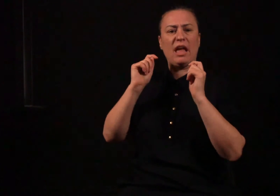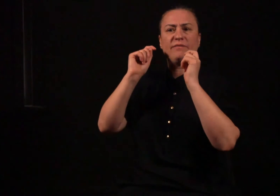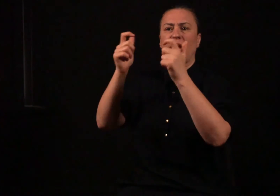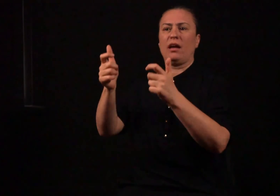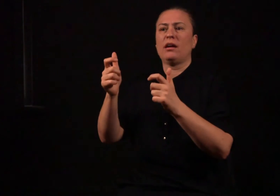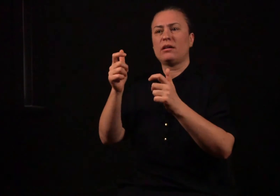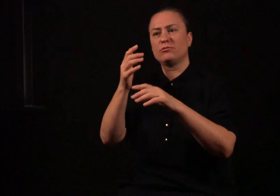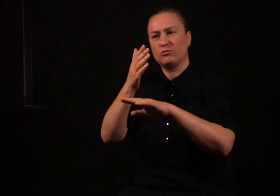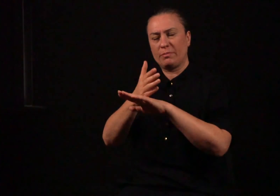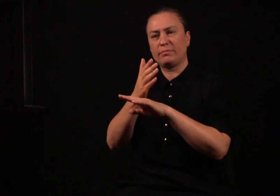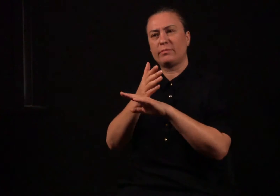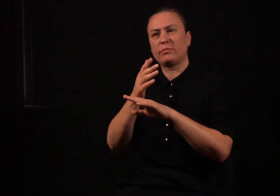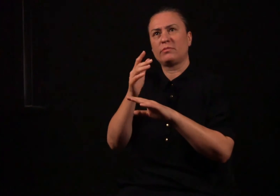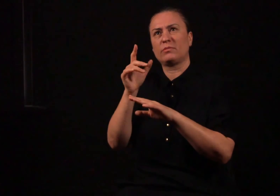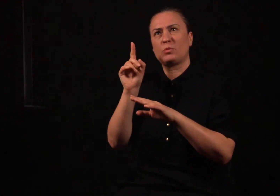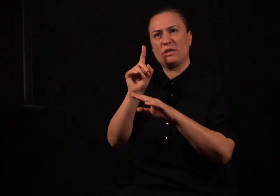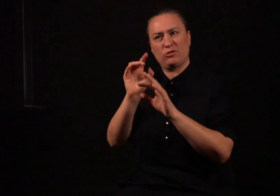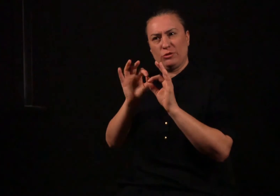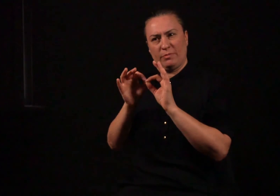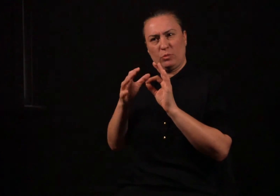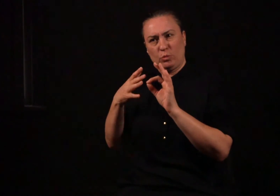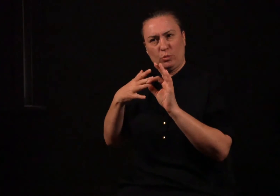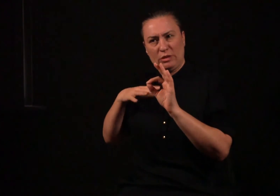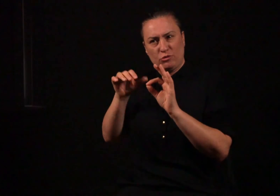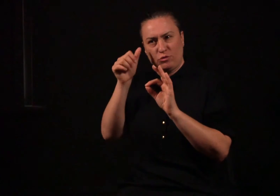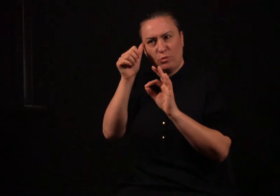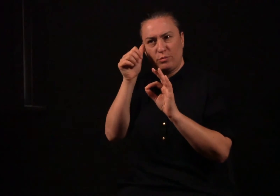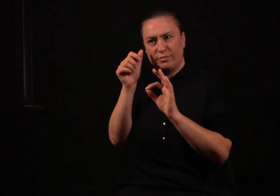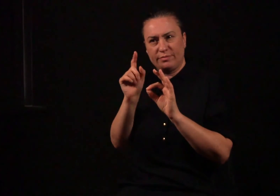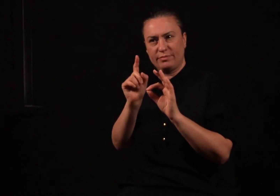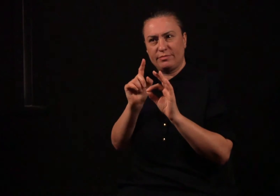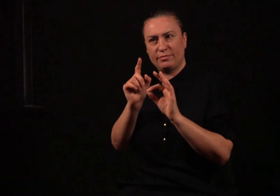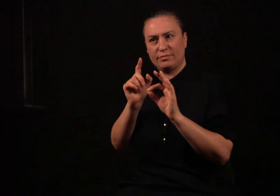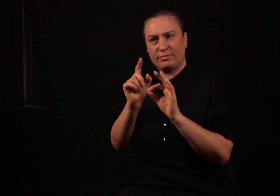And what about after the job, what sort of things do interpreters need to know?